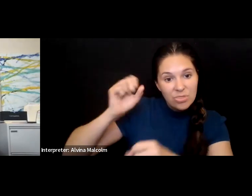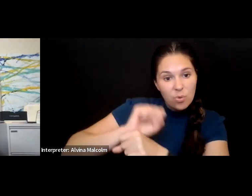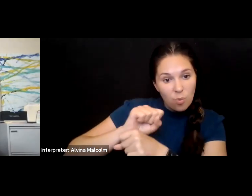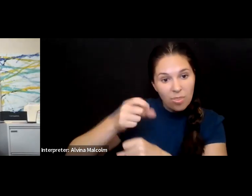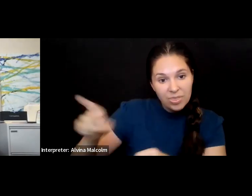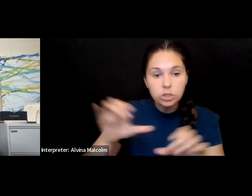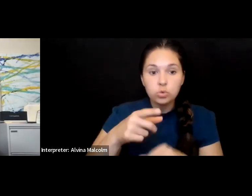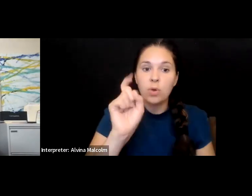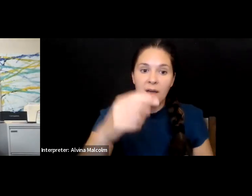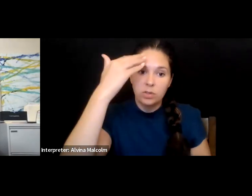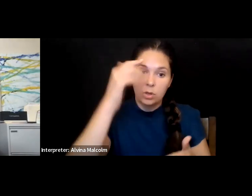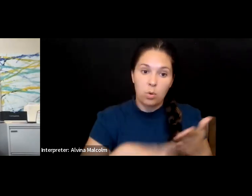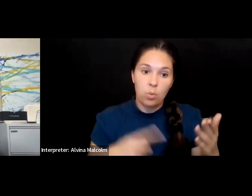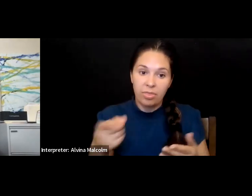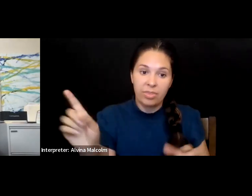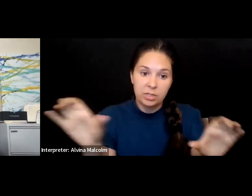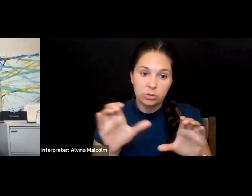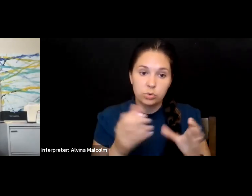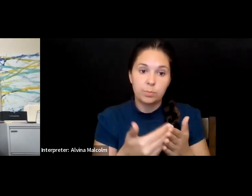to make sure your CILs are not marginalized in your state by elevating